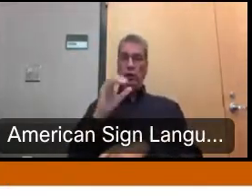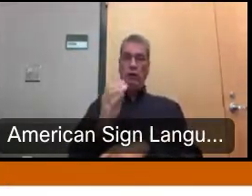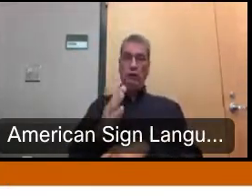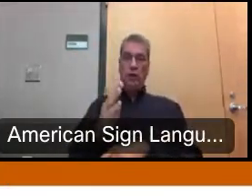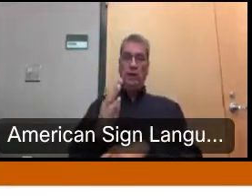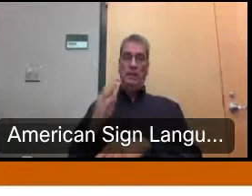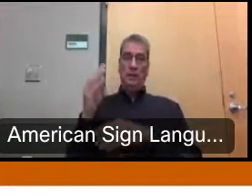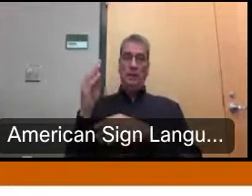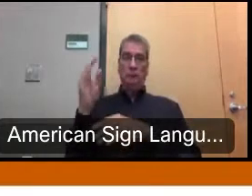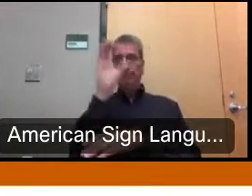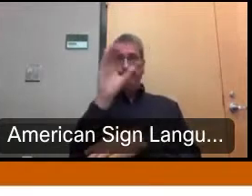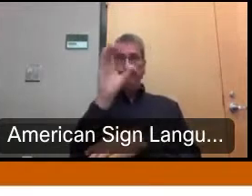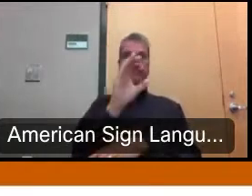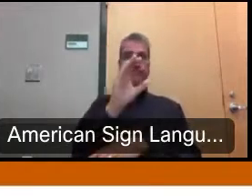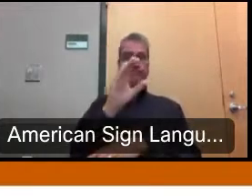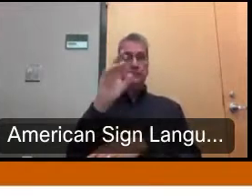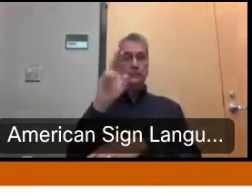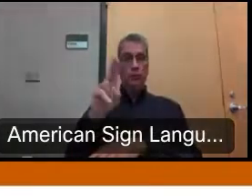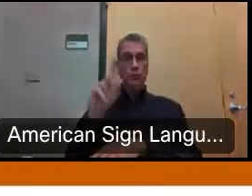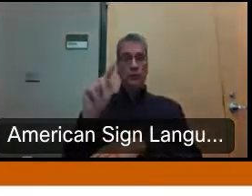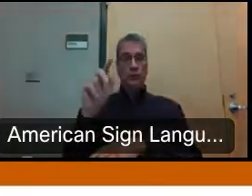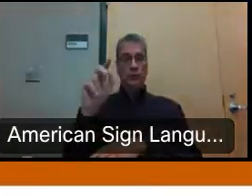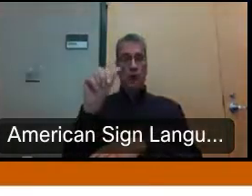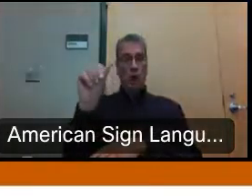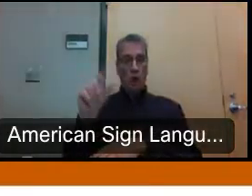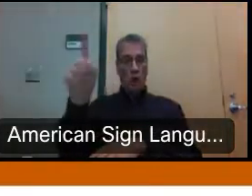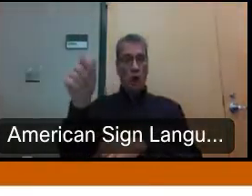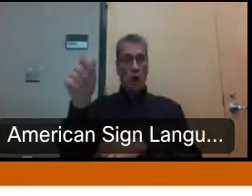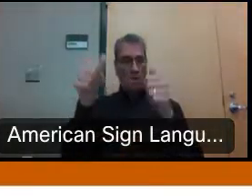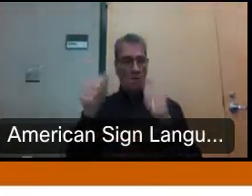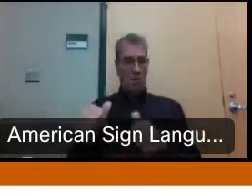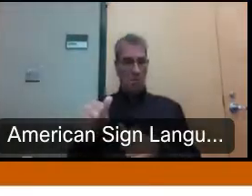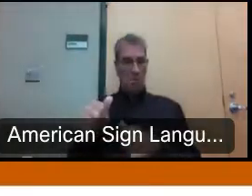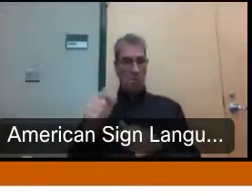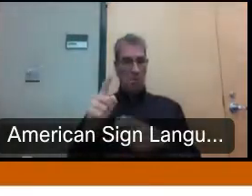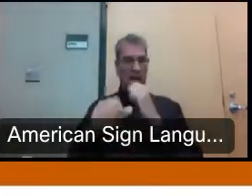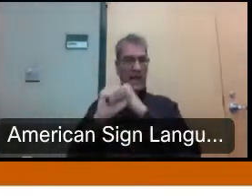I U. T. Austin had this job posting in advertising. I didn't know anything about advertising in